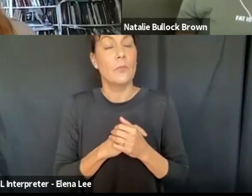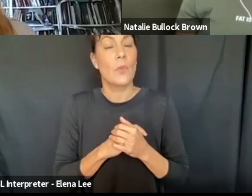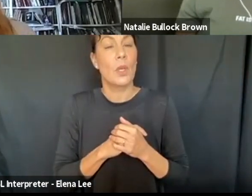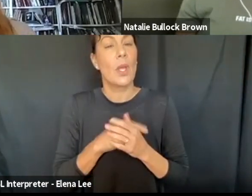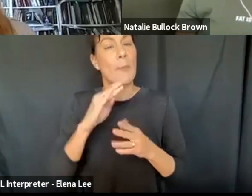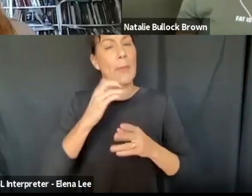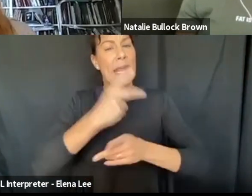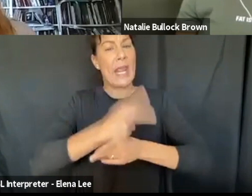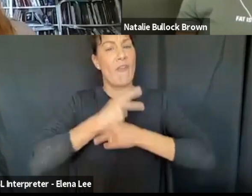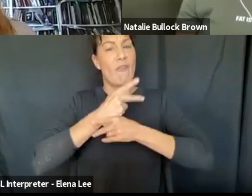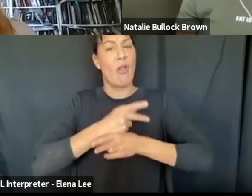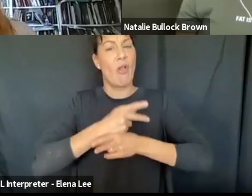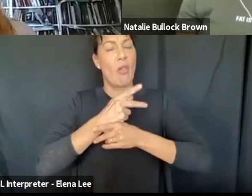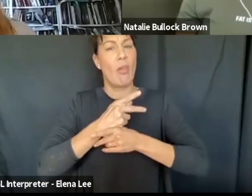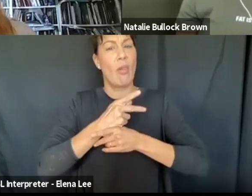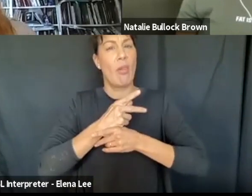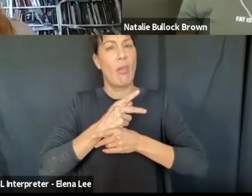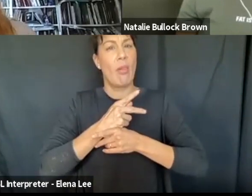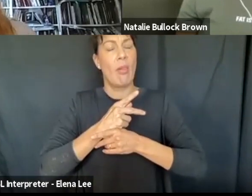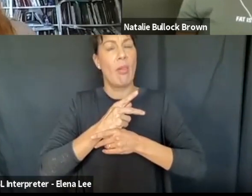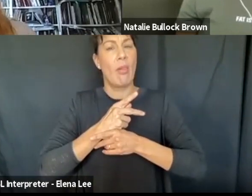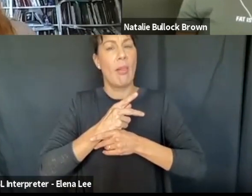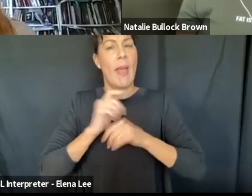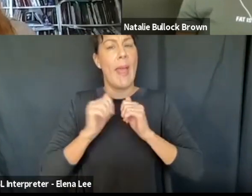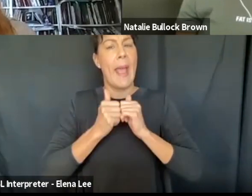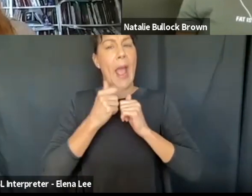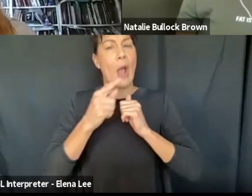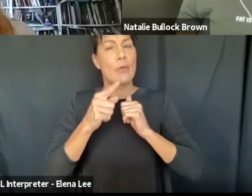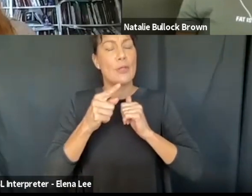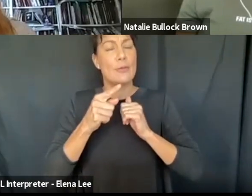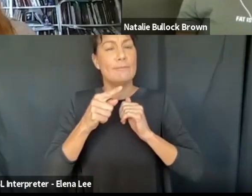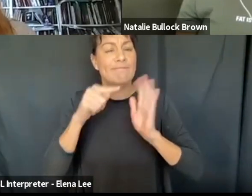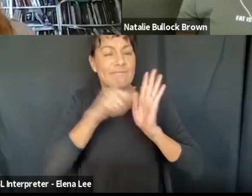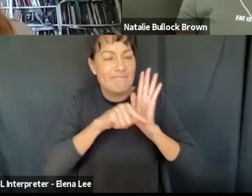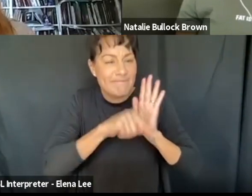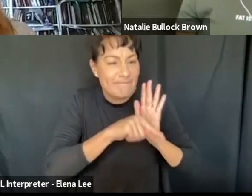about probing into really sensitive details. When you're talking about sexual violence,